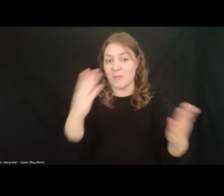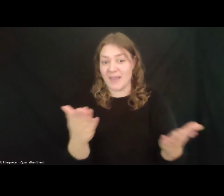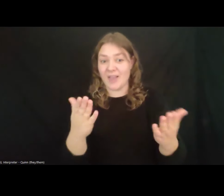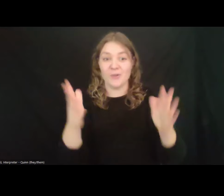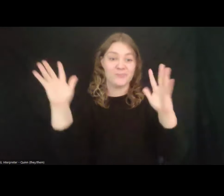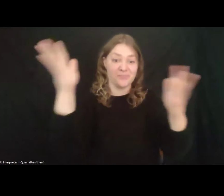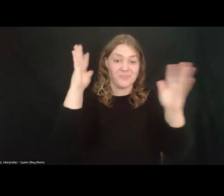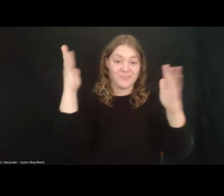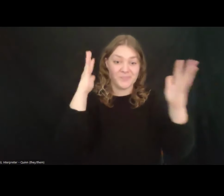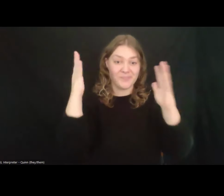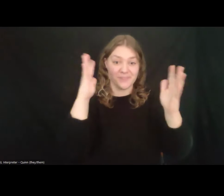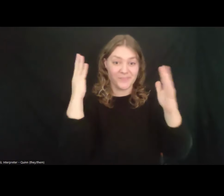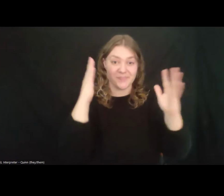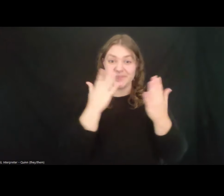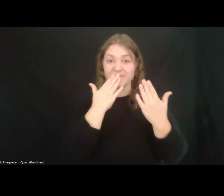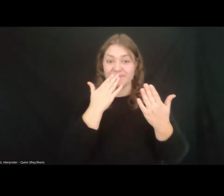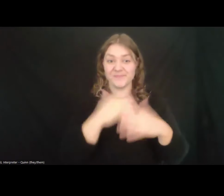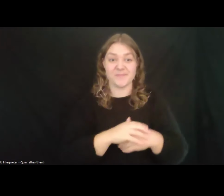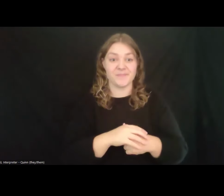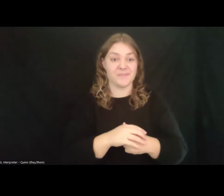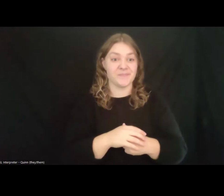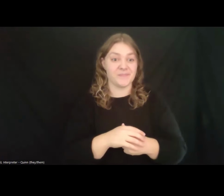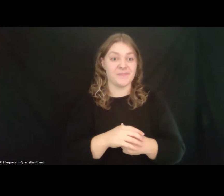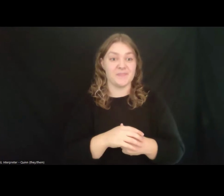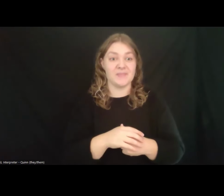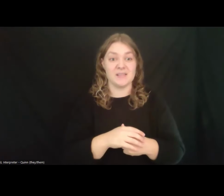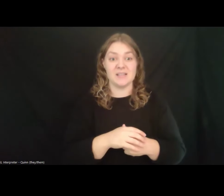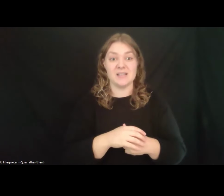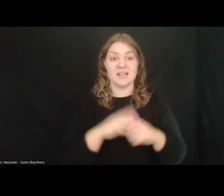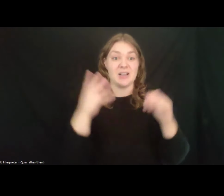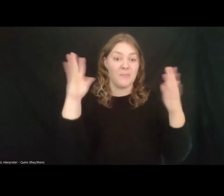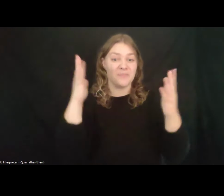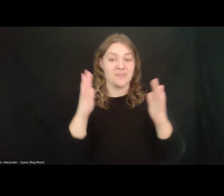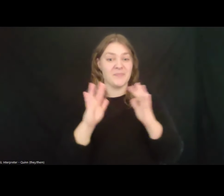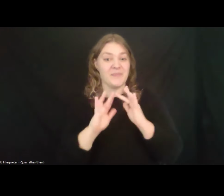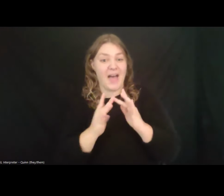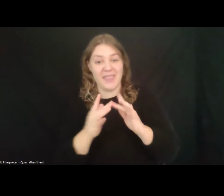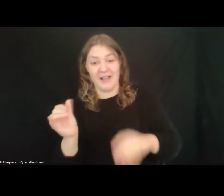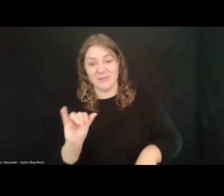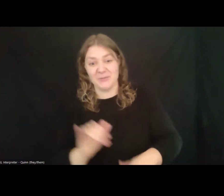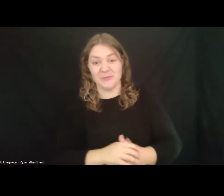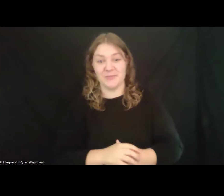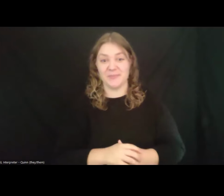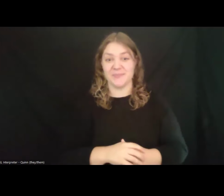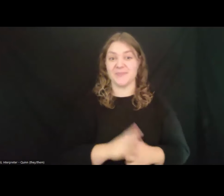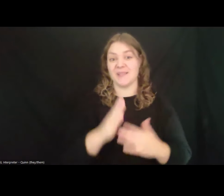round of applause and you're getting Applause online as well and thank you and if folks have